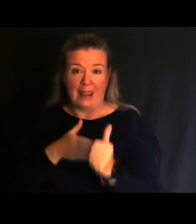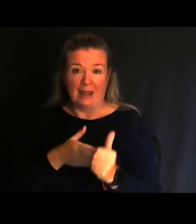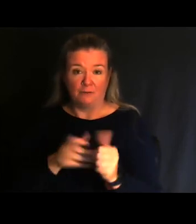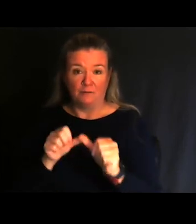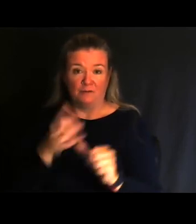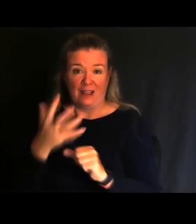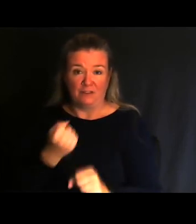the Kellogg Foundation.